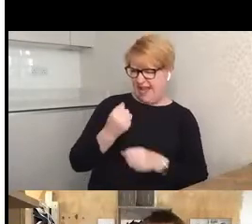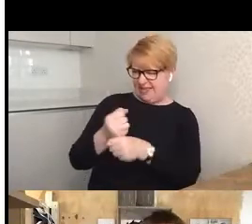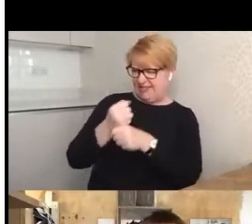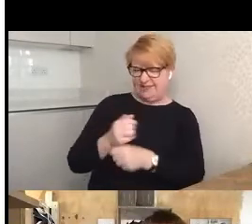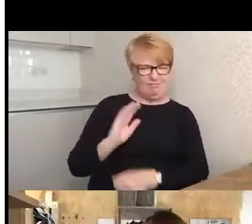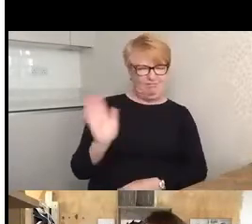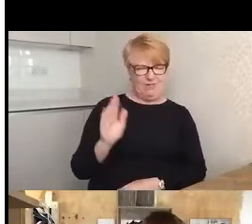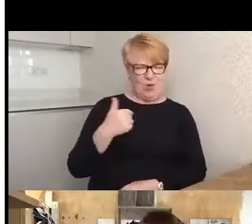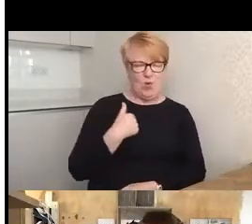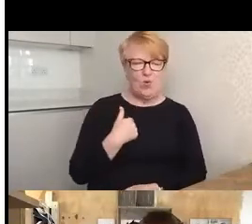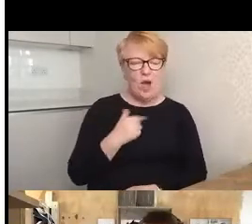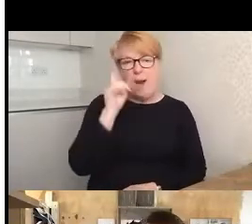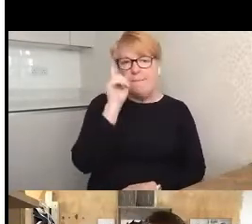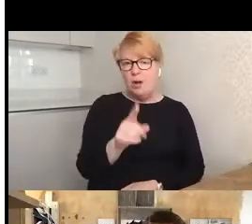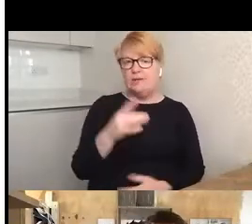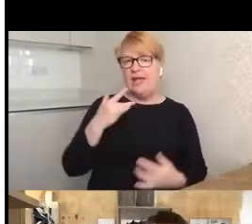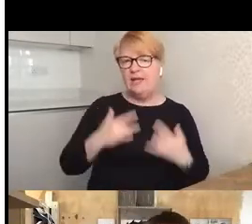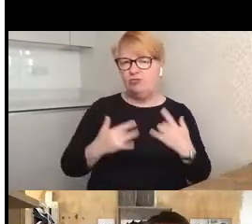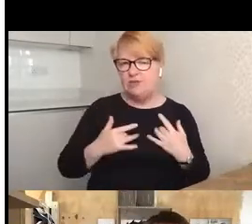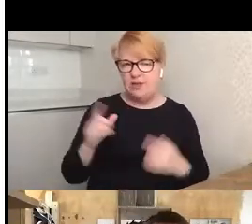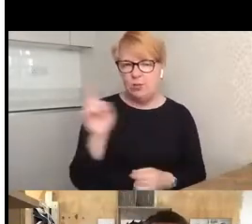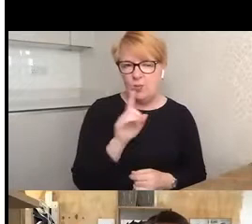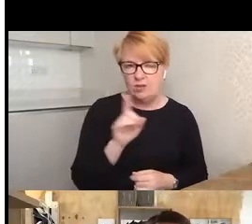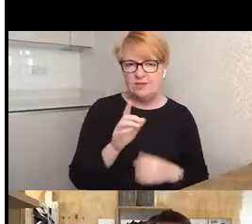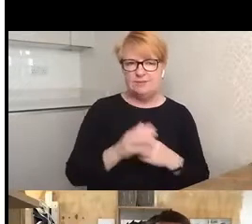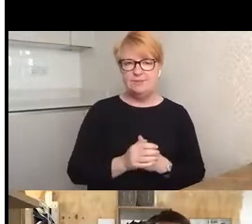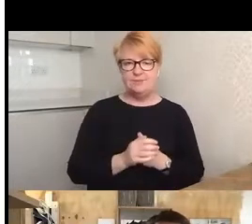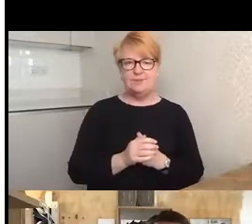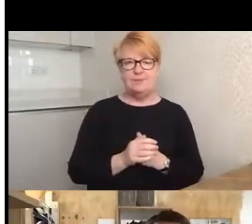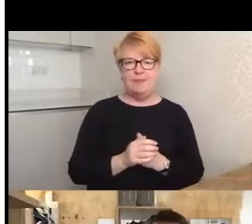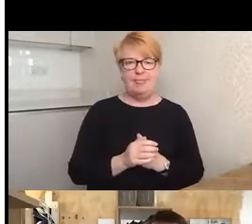and what she's in interested in doing is she's interested in